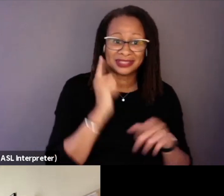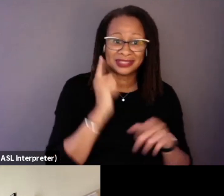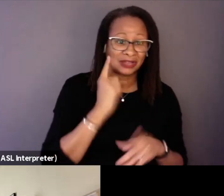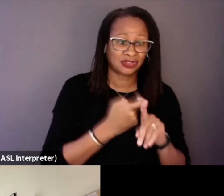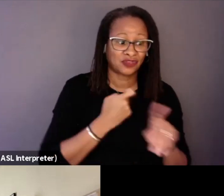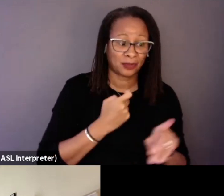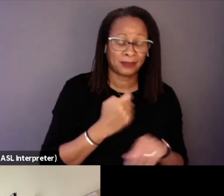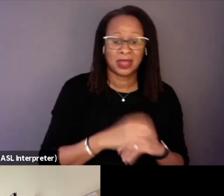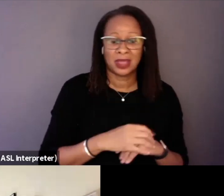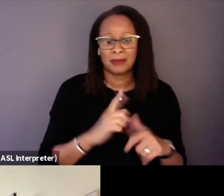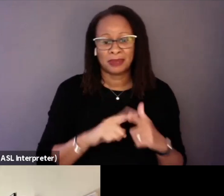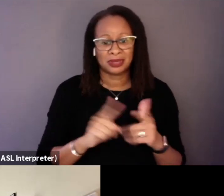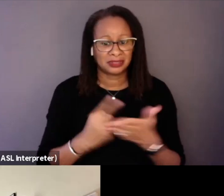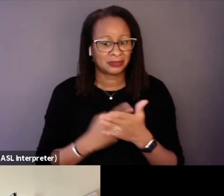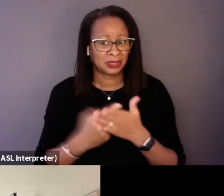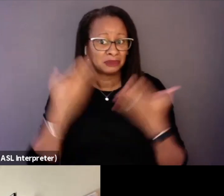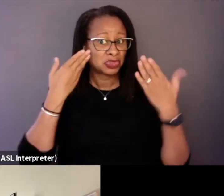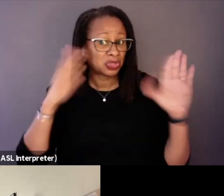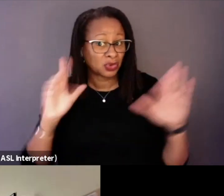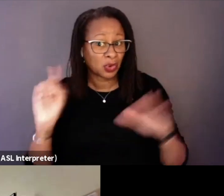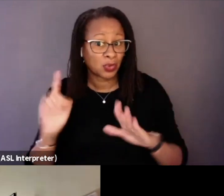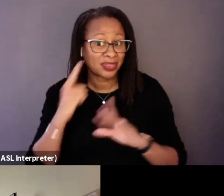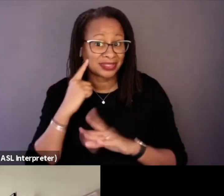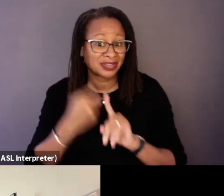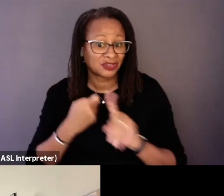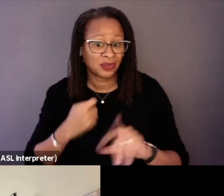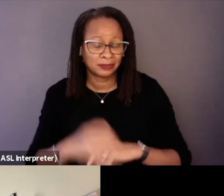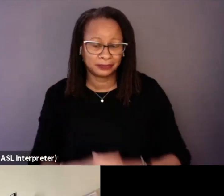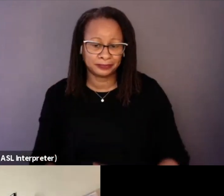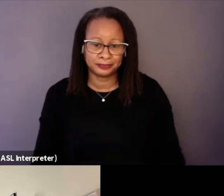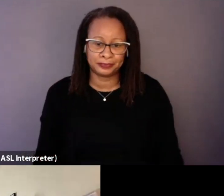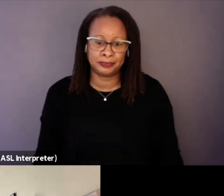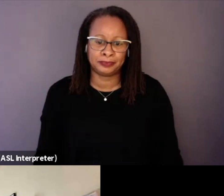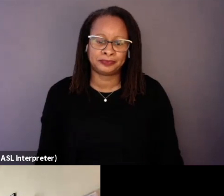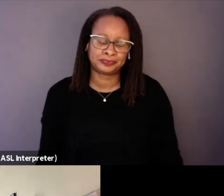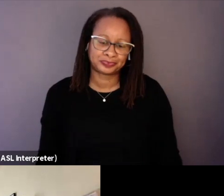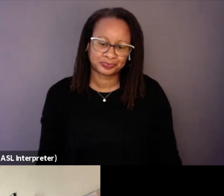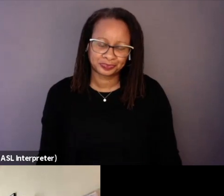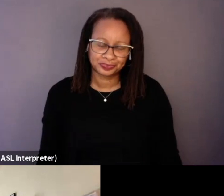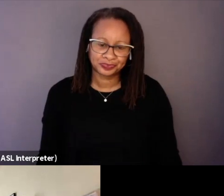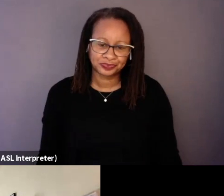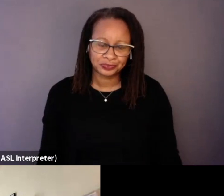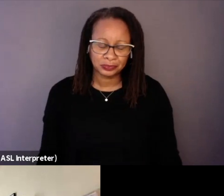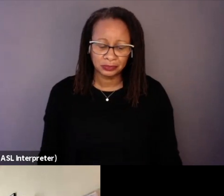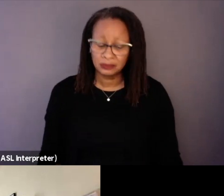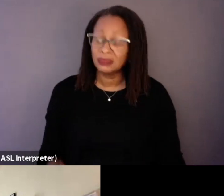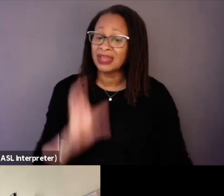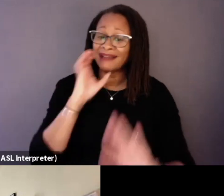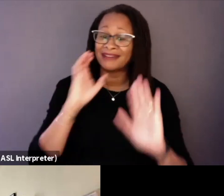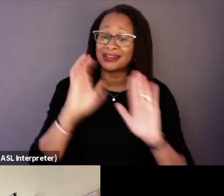But sometimes we don't know necessarily where the sound came from. There's this one image of a woman with her back to us,